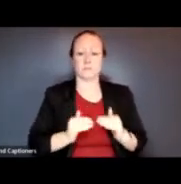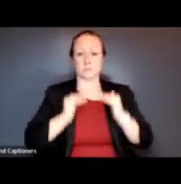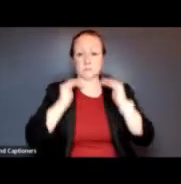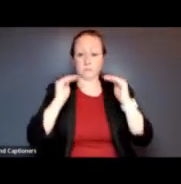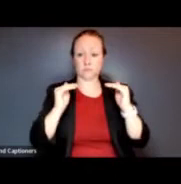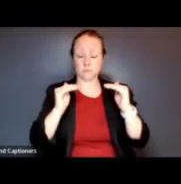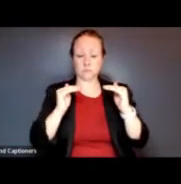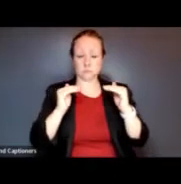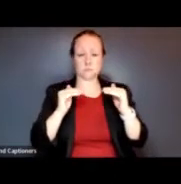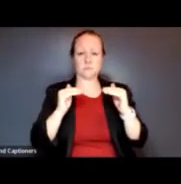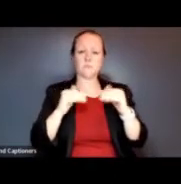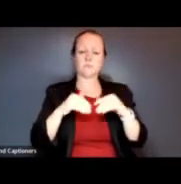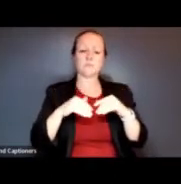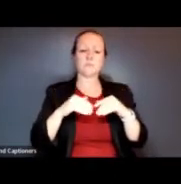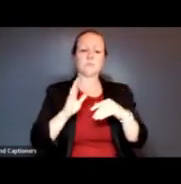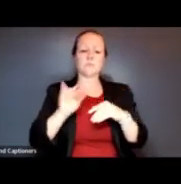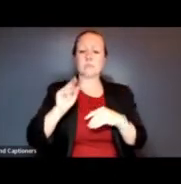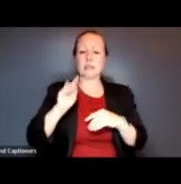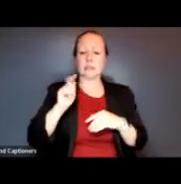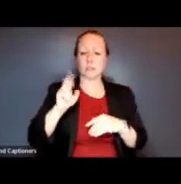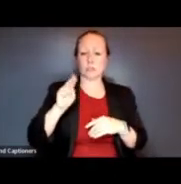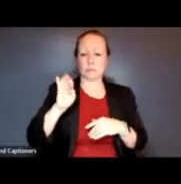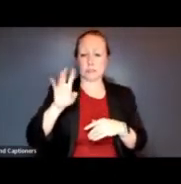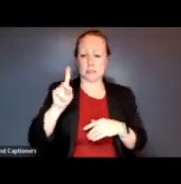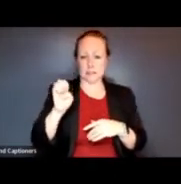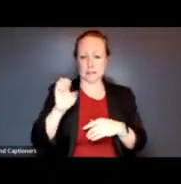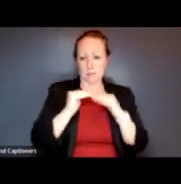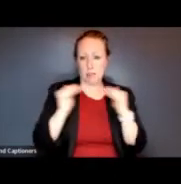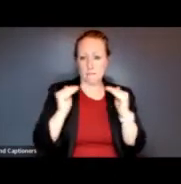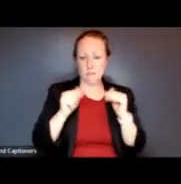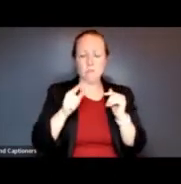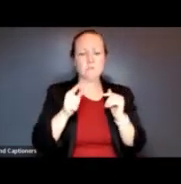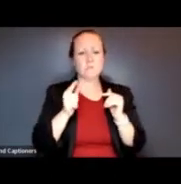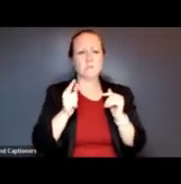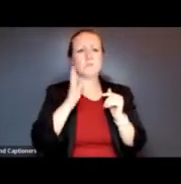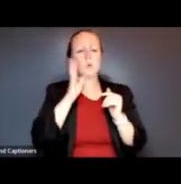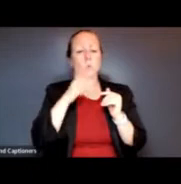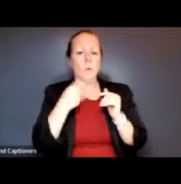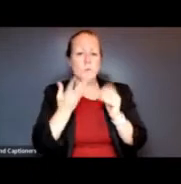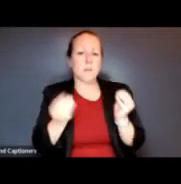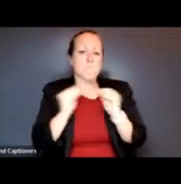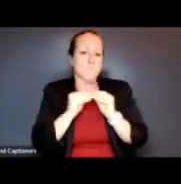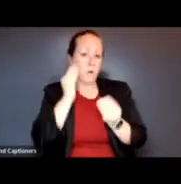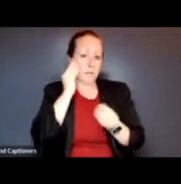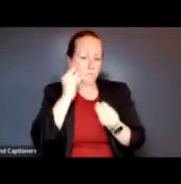intermediate level of training that is going to involve a little bit more information and exposure. So that might include